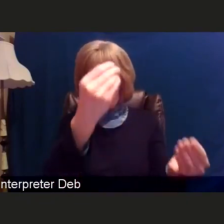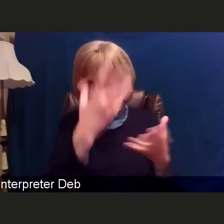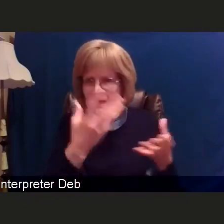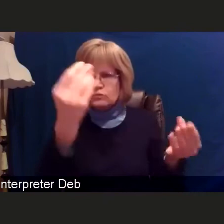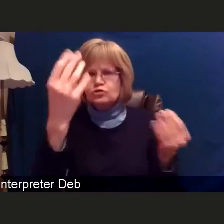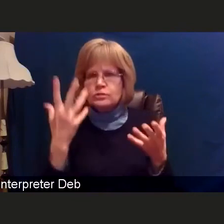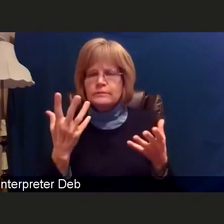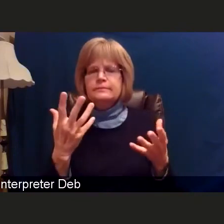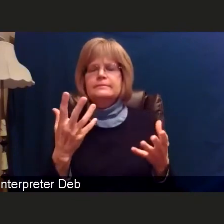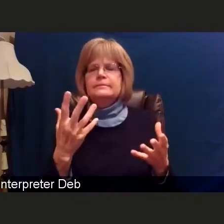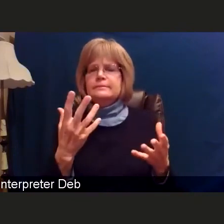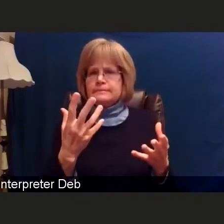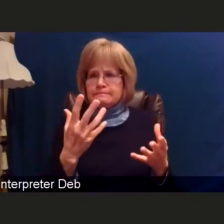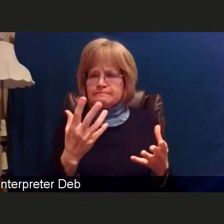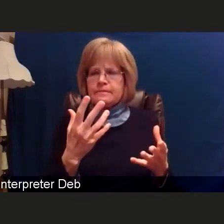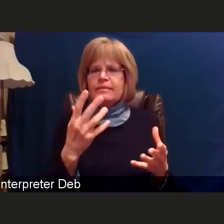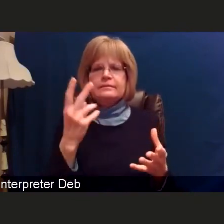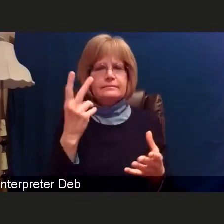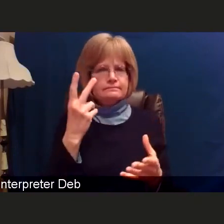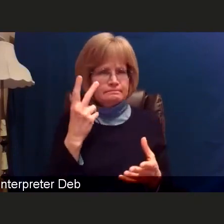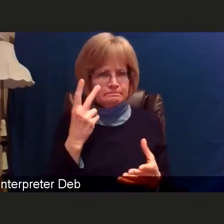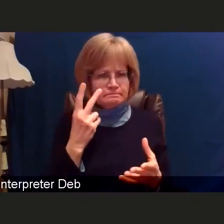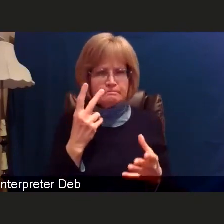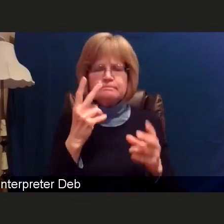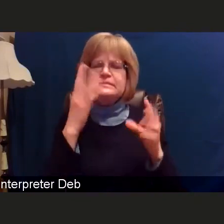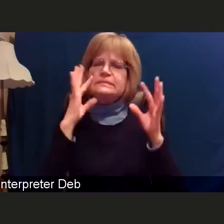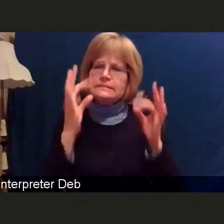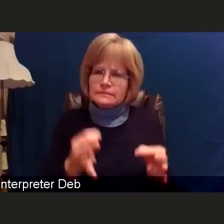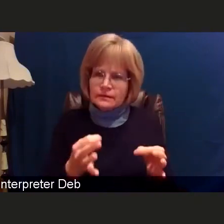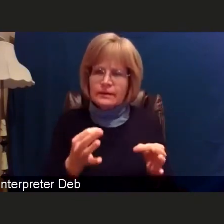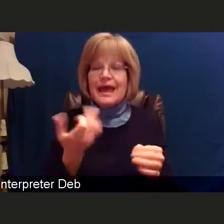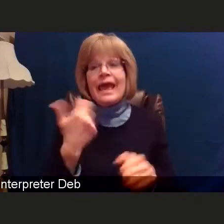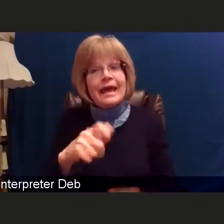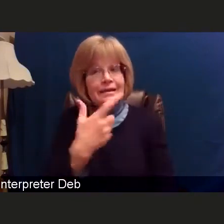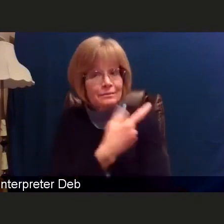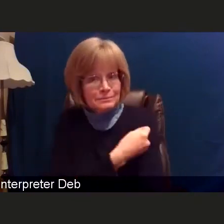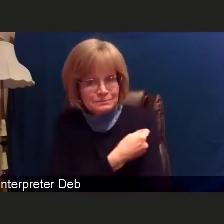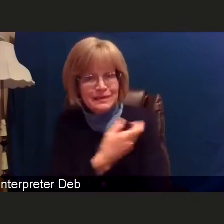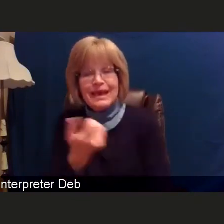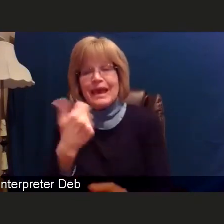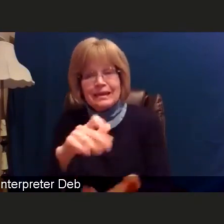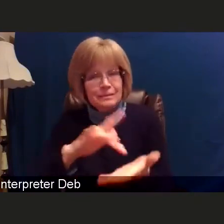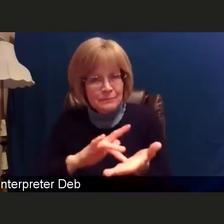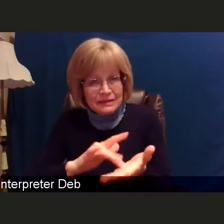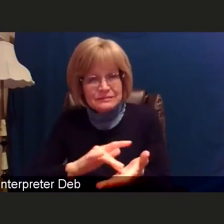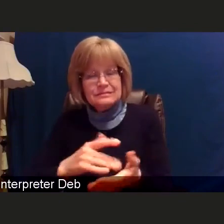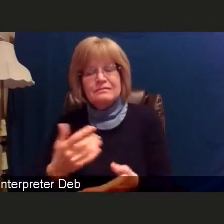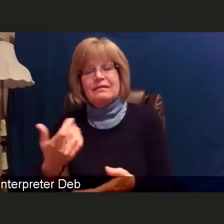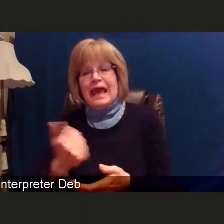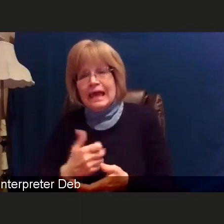if this vaccine, or any vaccine, or any medication, or therapy, is truly right for you.